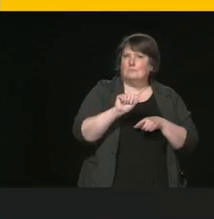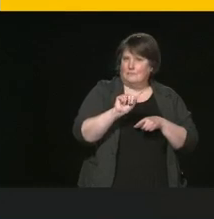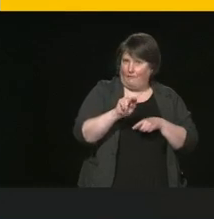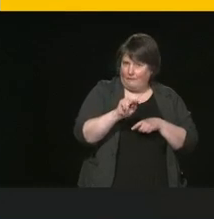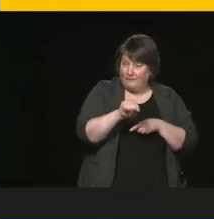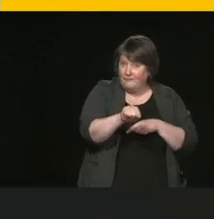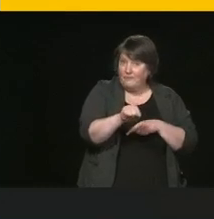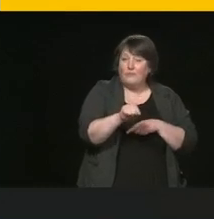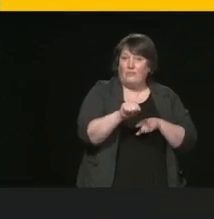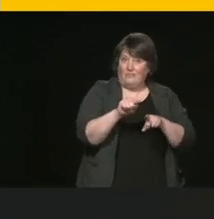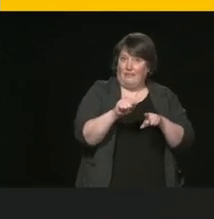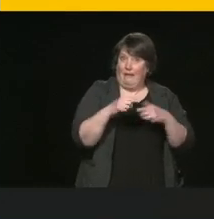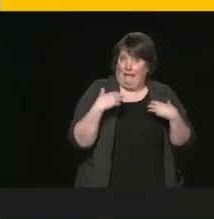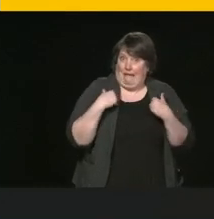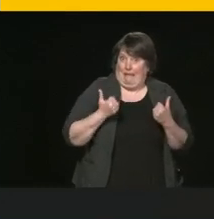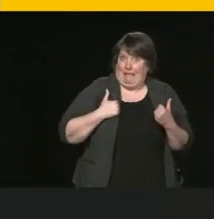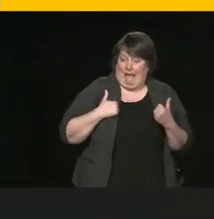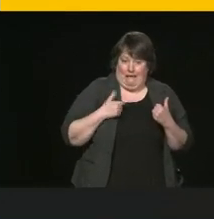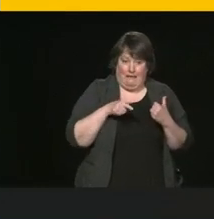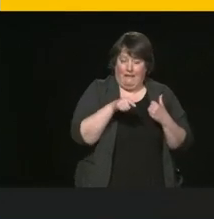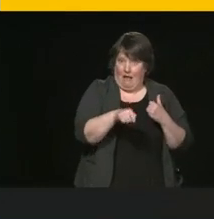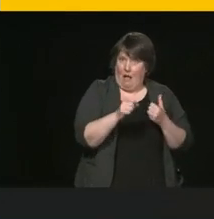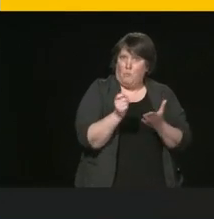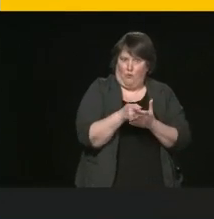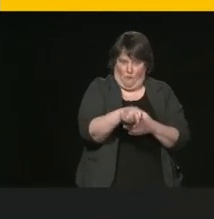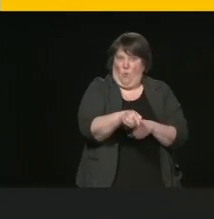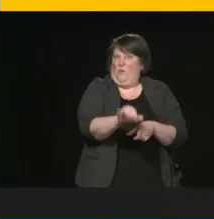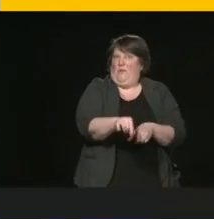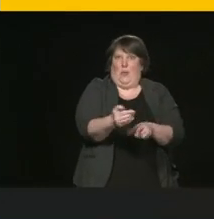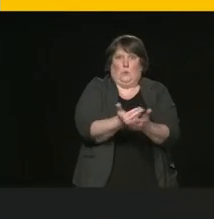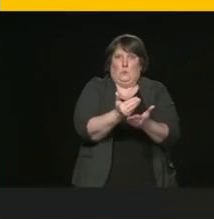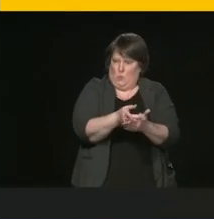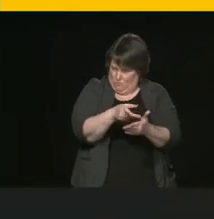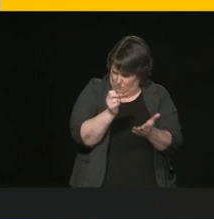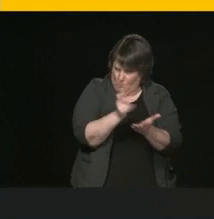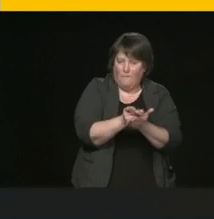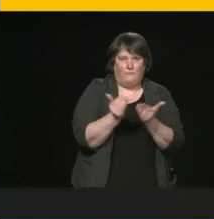PROVIDING -- THIS IS ONE THAT HEALTH CANADA HAD RECENTLY